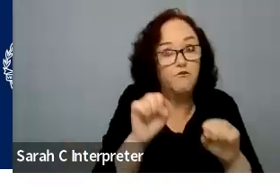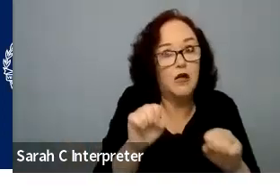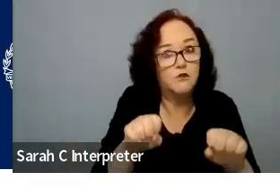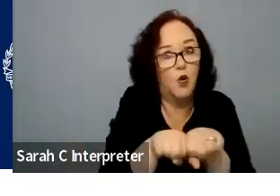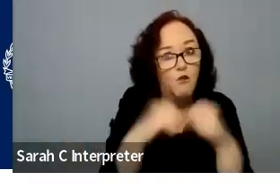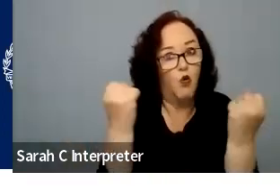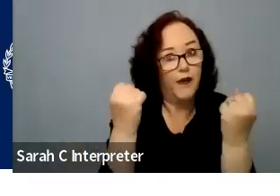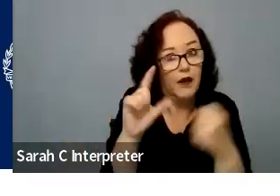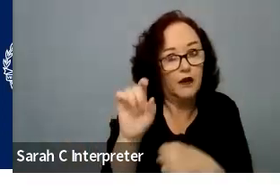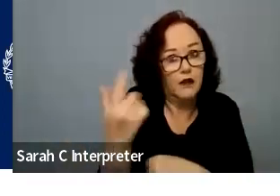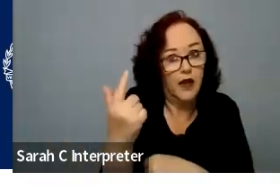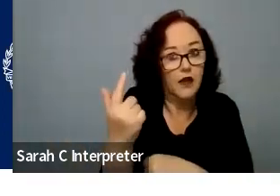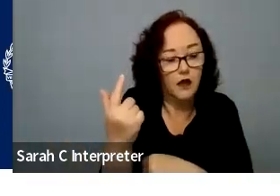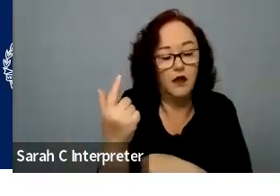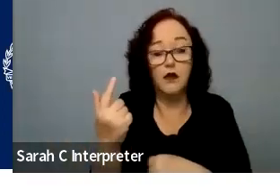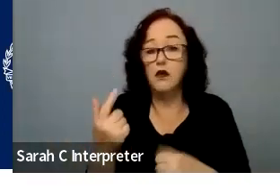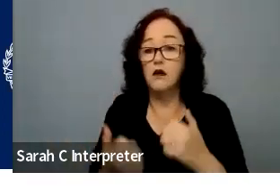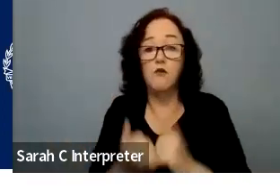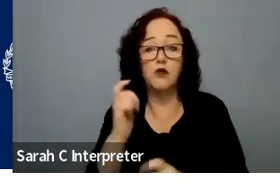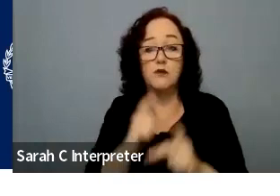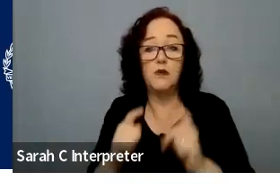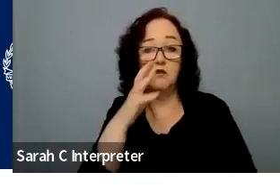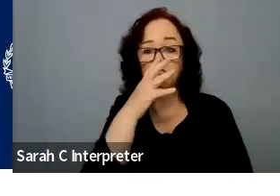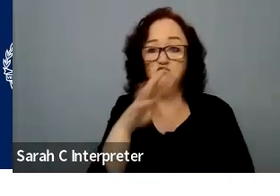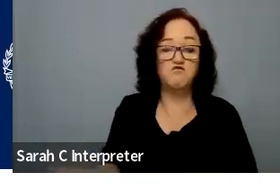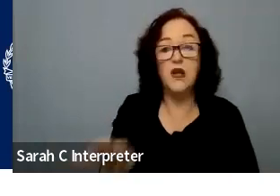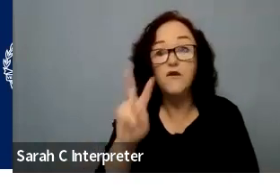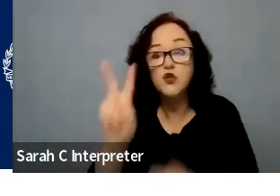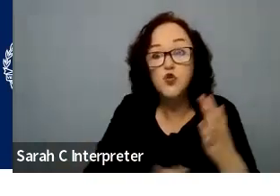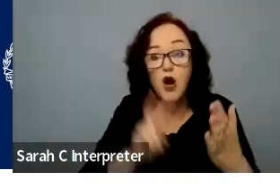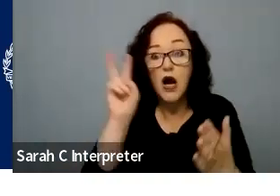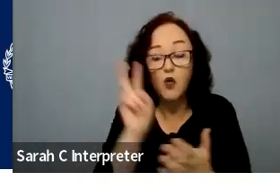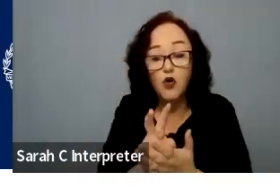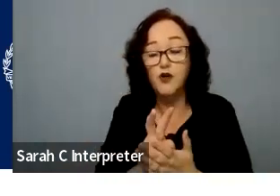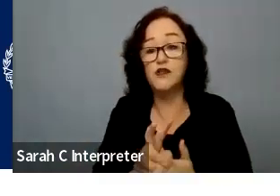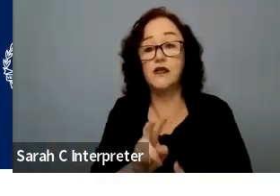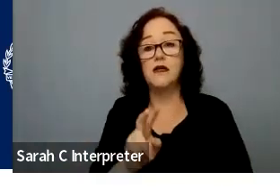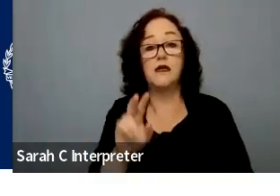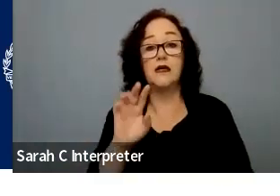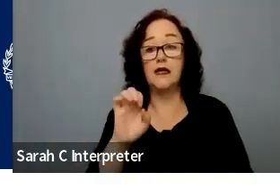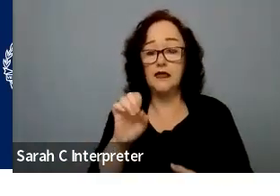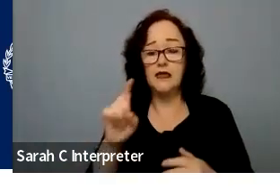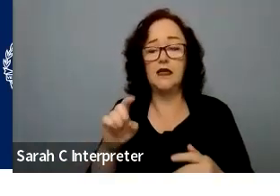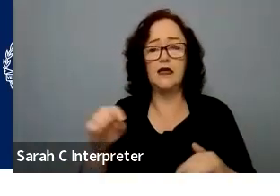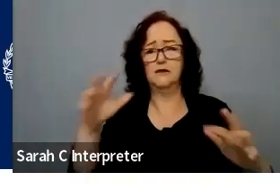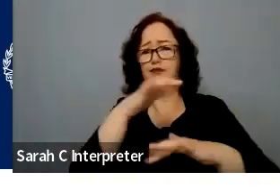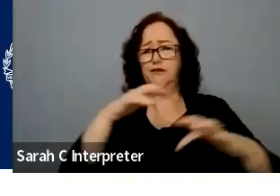he's largely ignored for two hours and it's very hectic ED he's spoken about rather than spoken to,